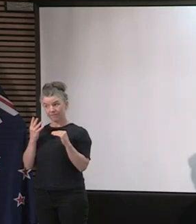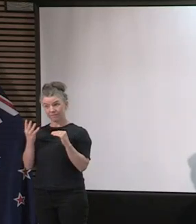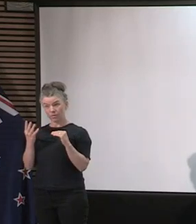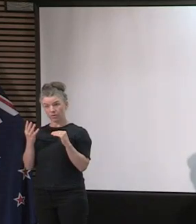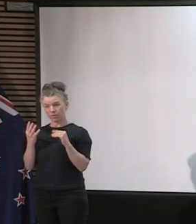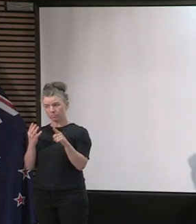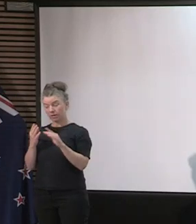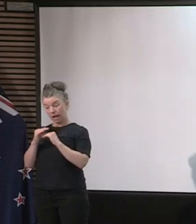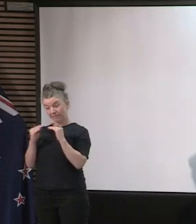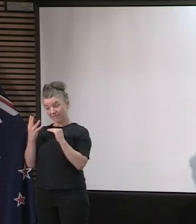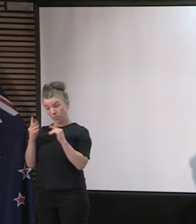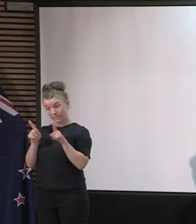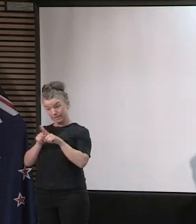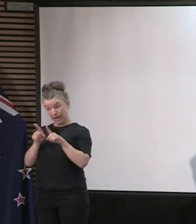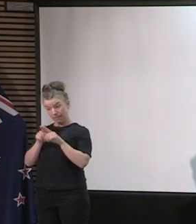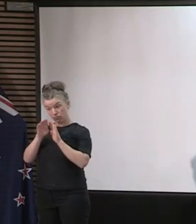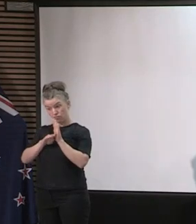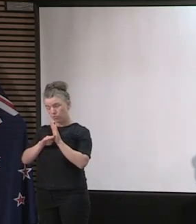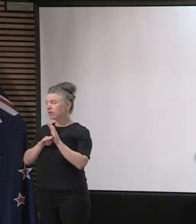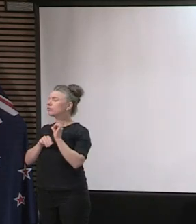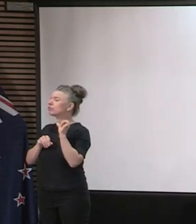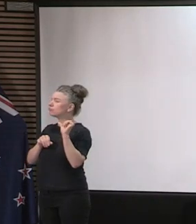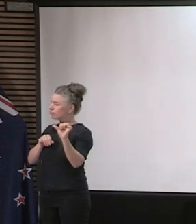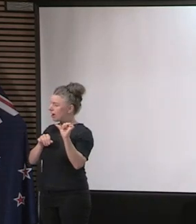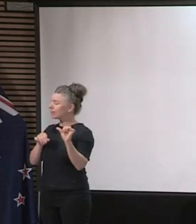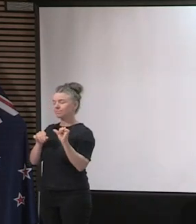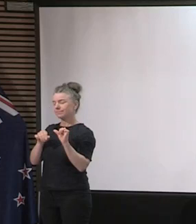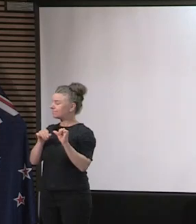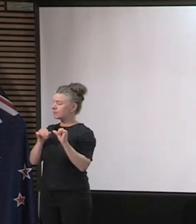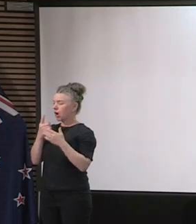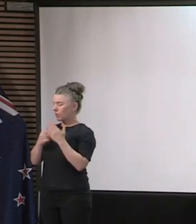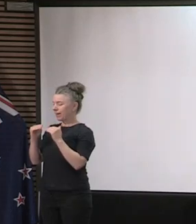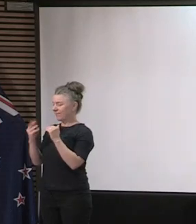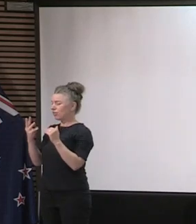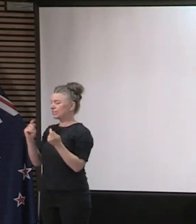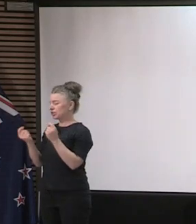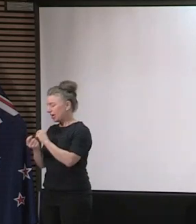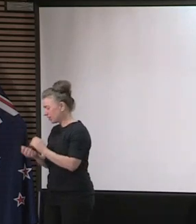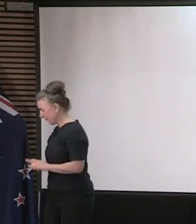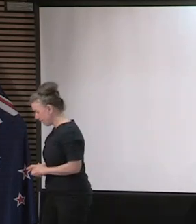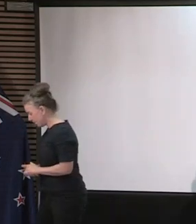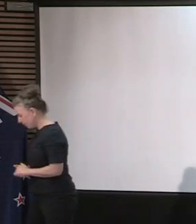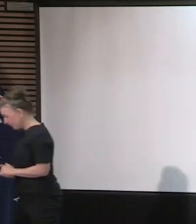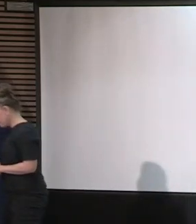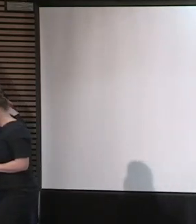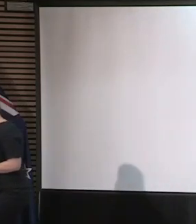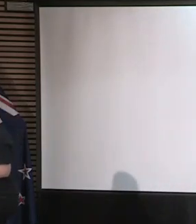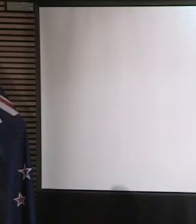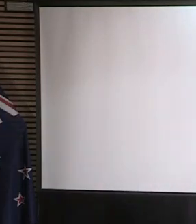will keep the family members safe. Under level 4, no